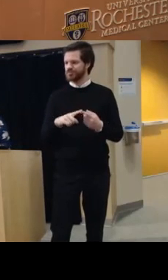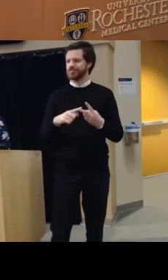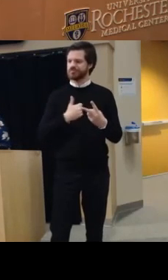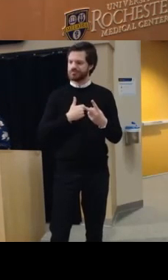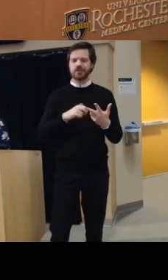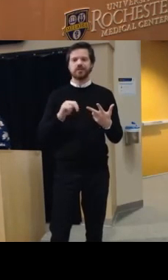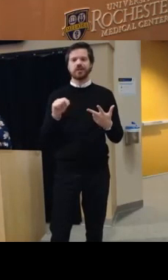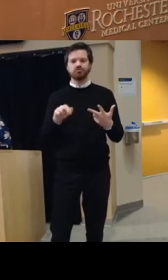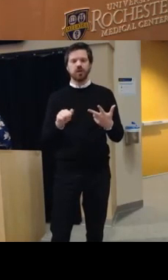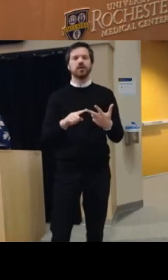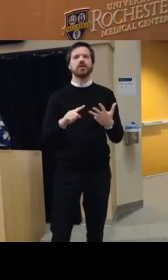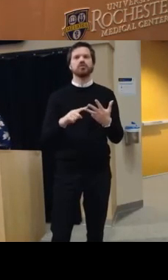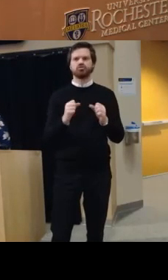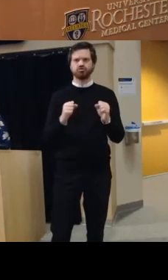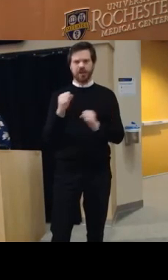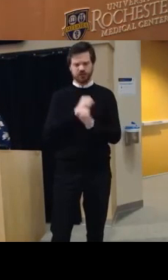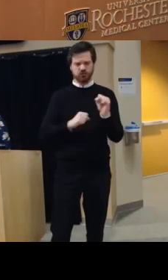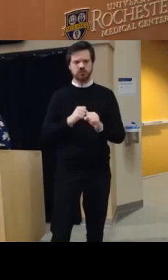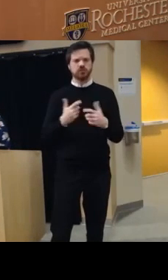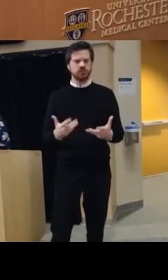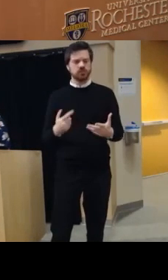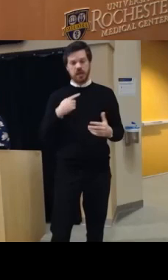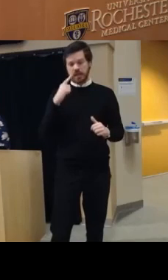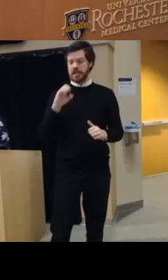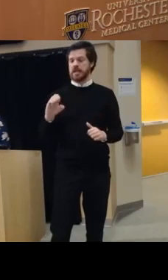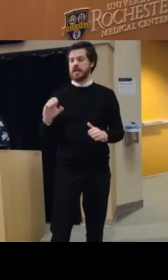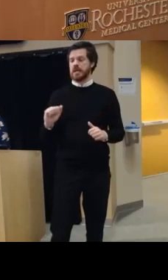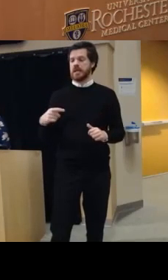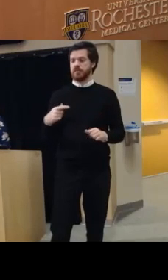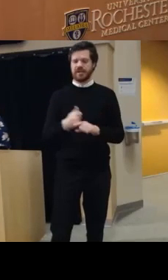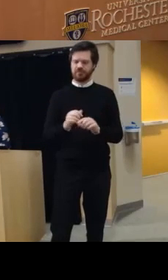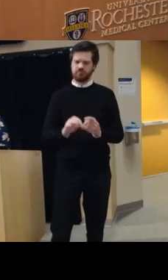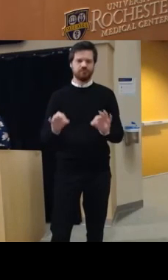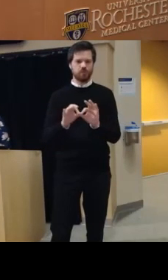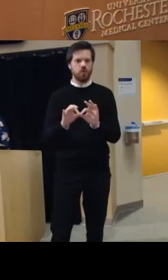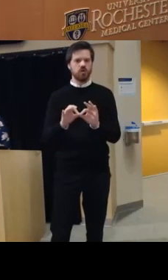team really strategizing um I think EAP is a key player and not only because we have opportunity